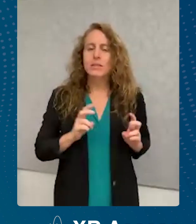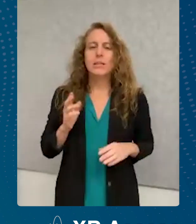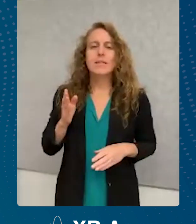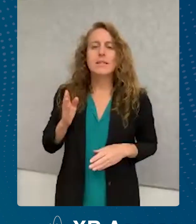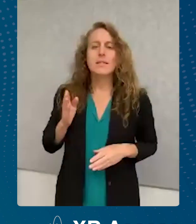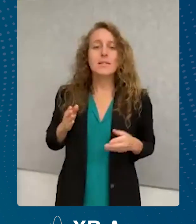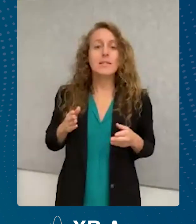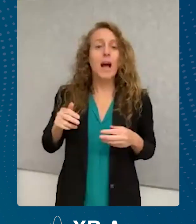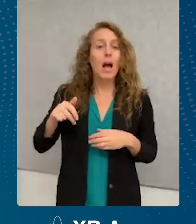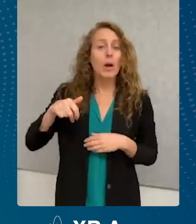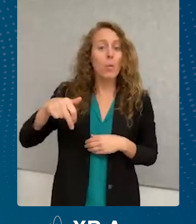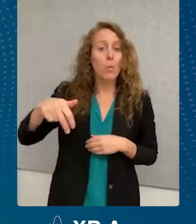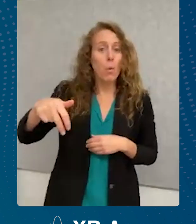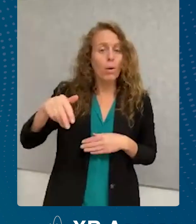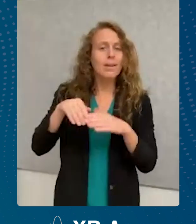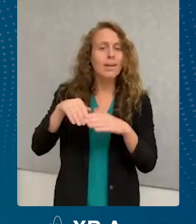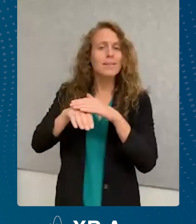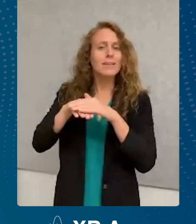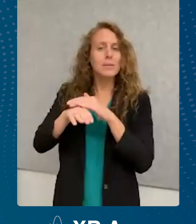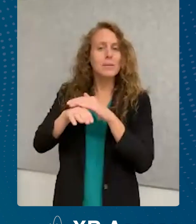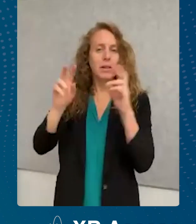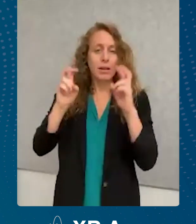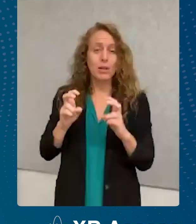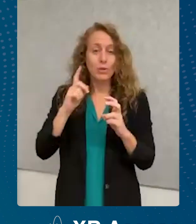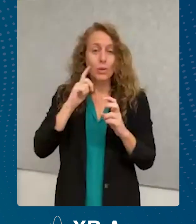issues for every sidewalk in the world.